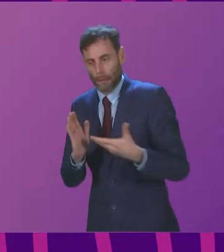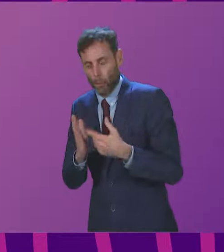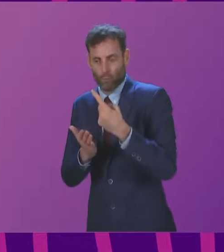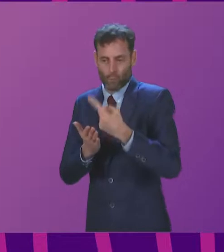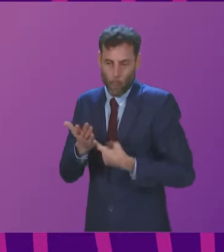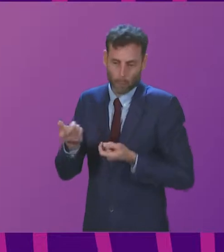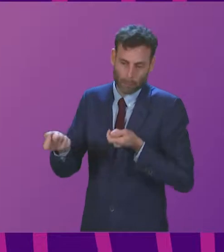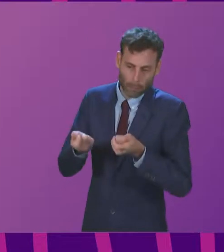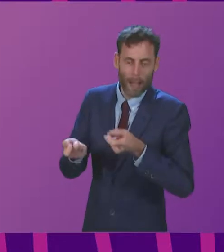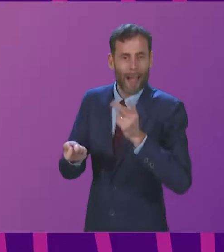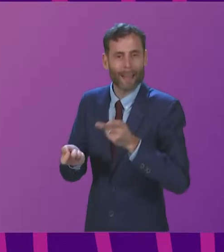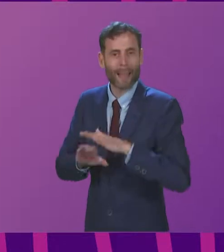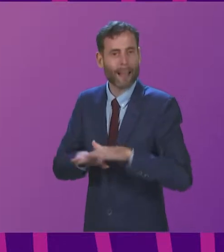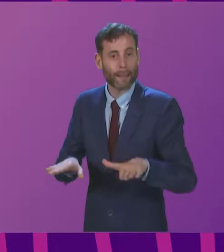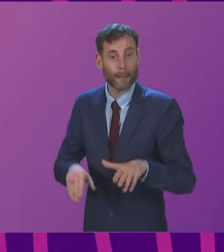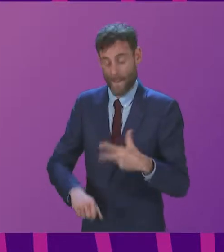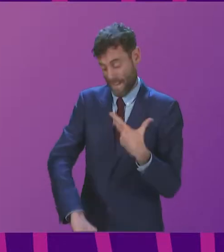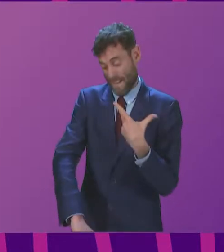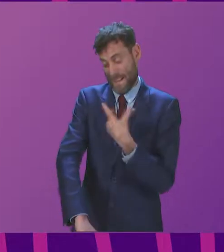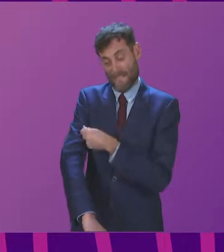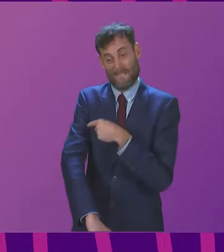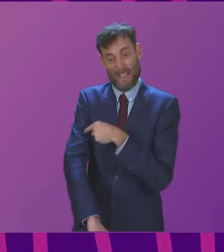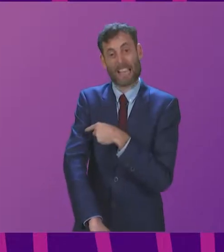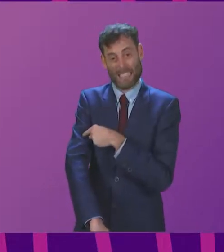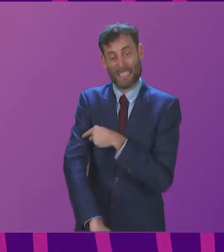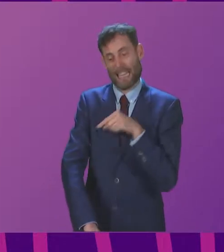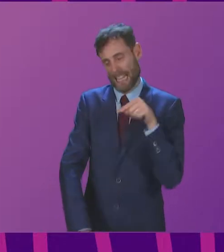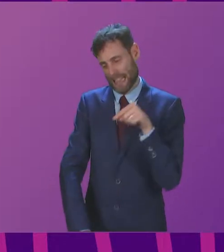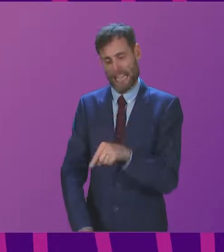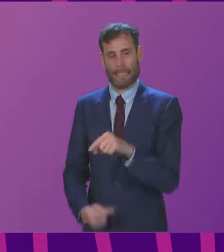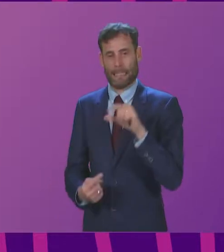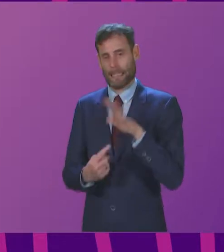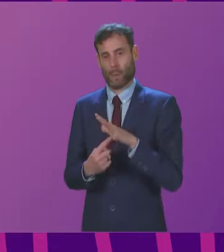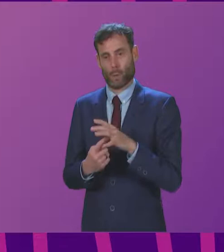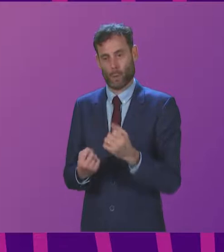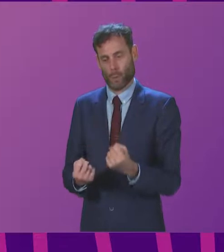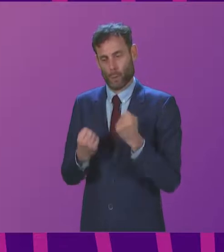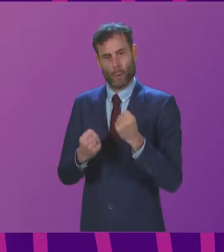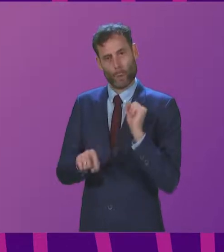The vaccine programme is the bedrock of our fight against Covid, but other protections are vital,